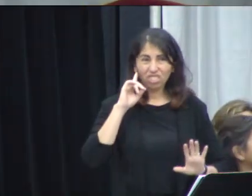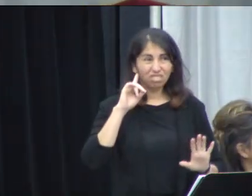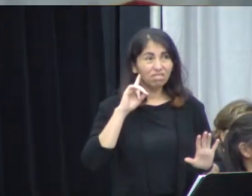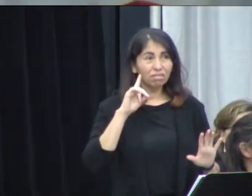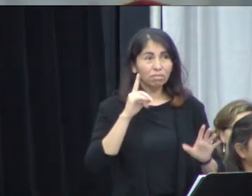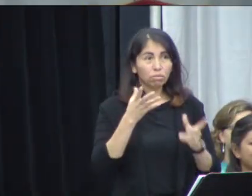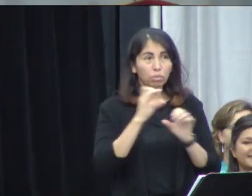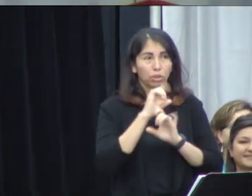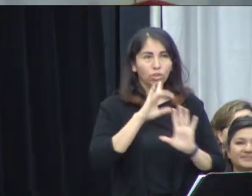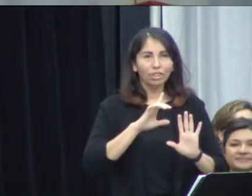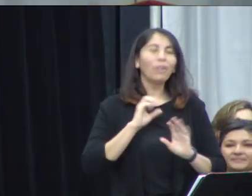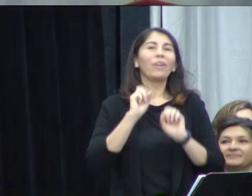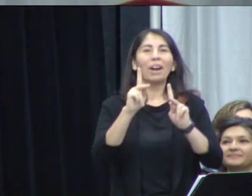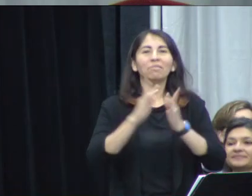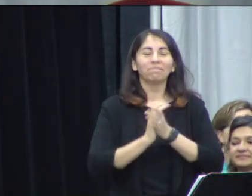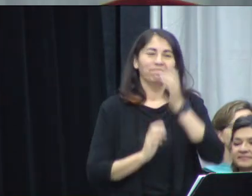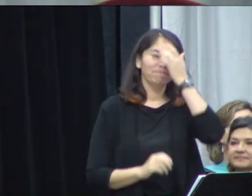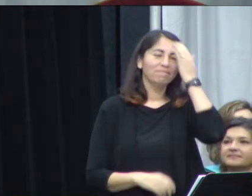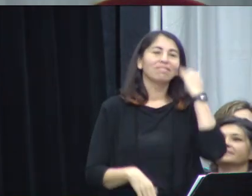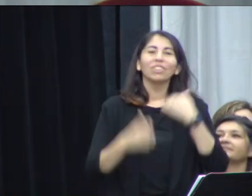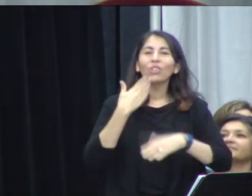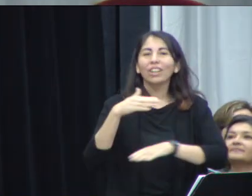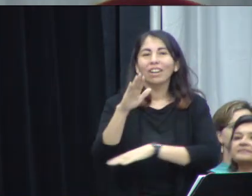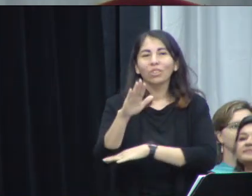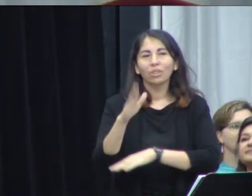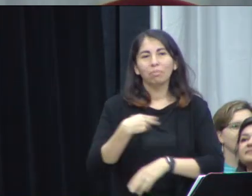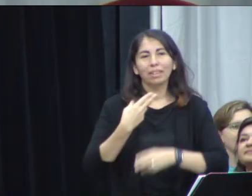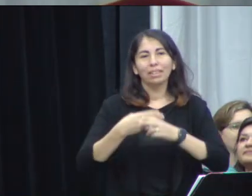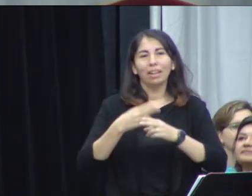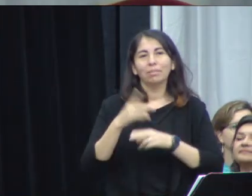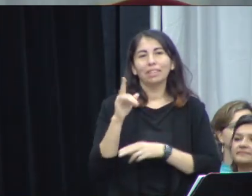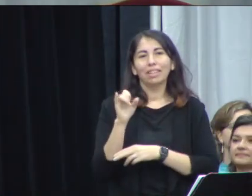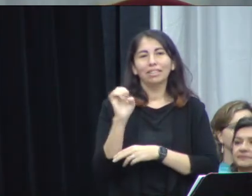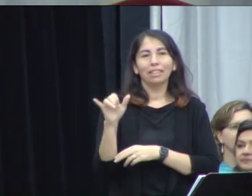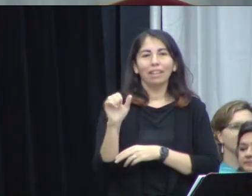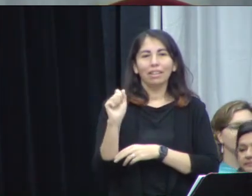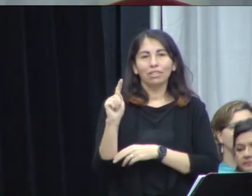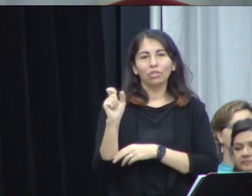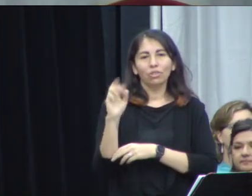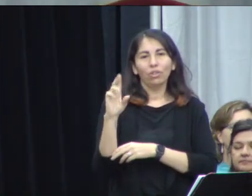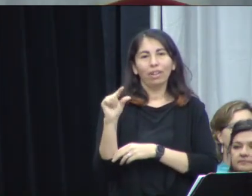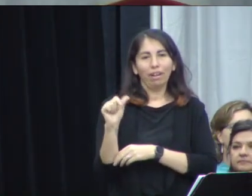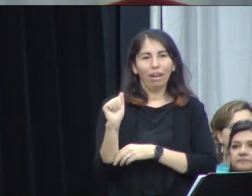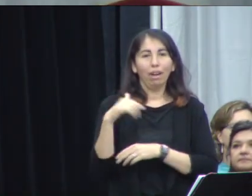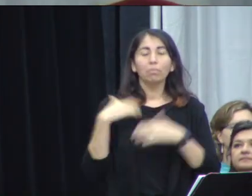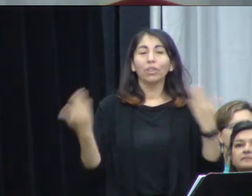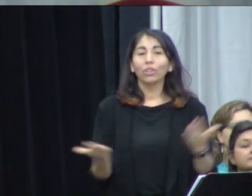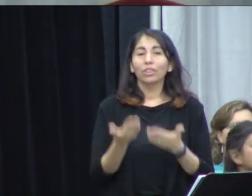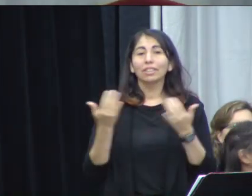Yeah? Okay, great. Good afternoon, my name is Daisy Astorga. I am here today with a great honor to stand in front